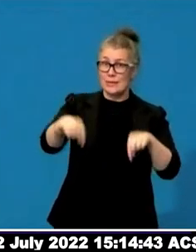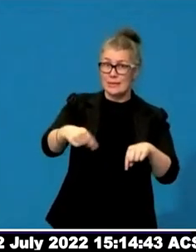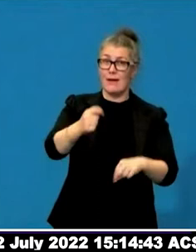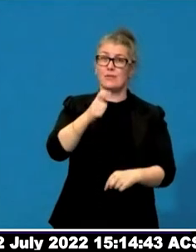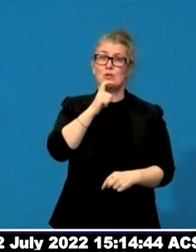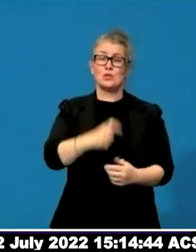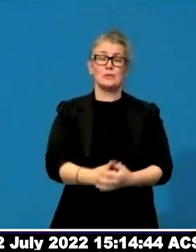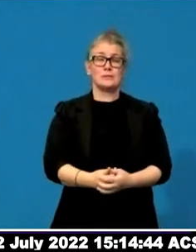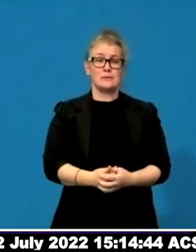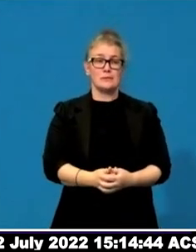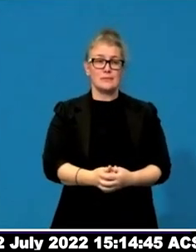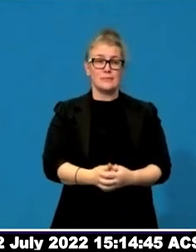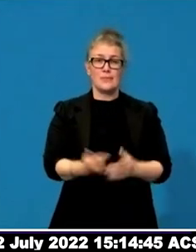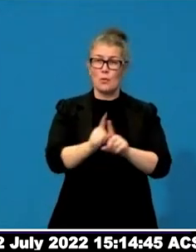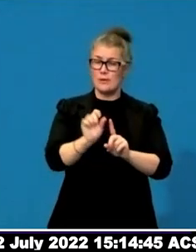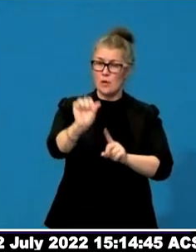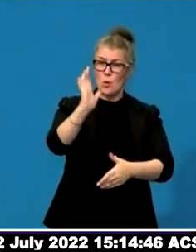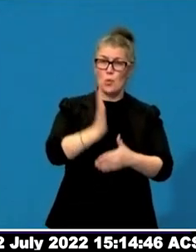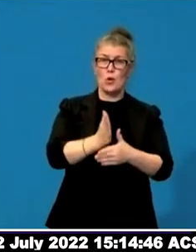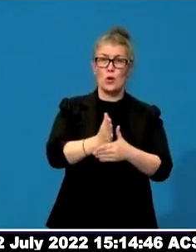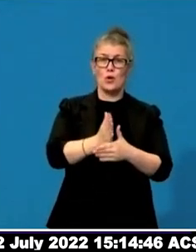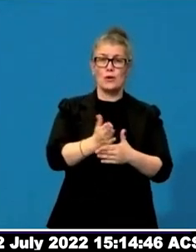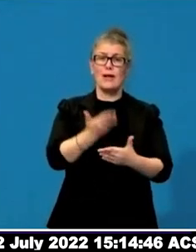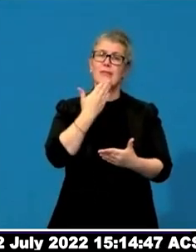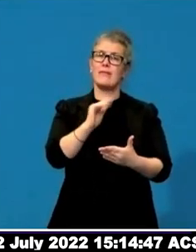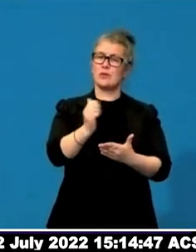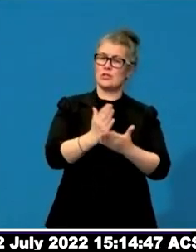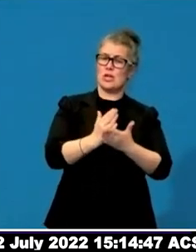and for the work that you are doing, and thank you for sharing that experience